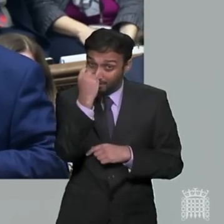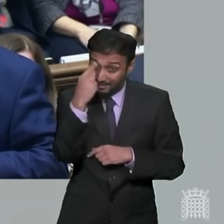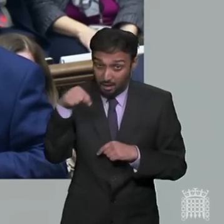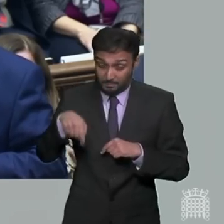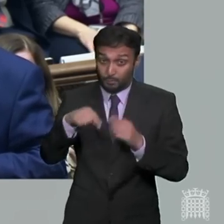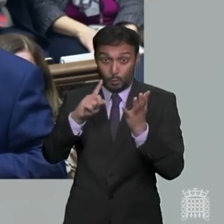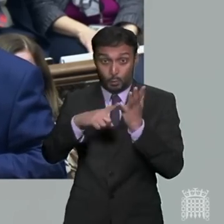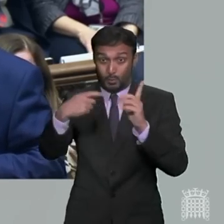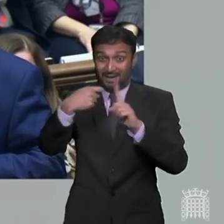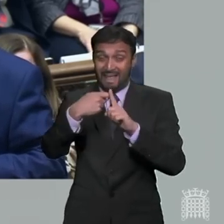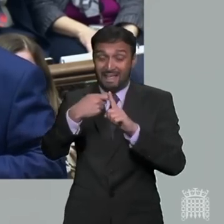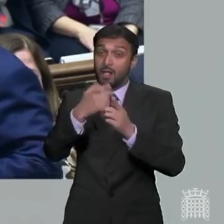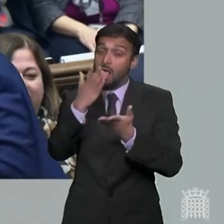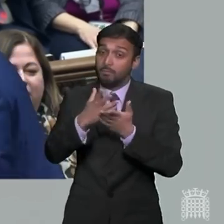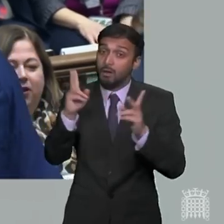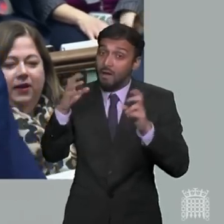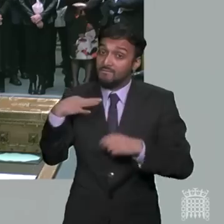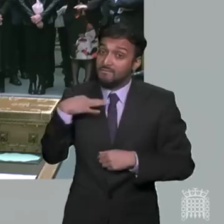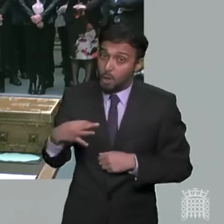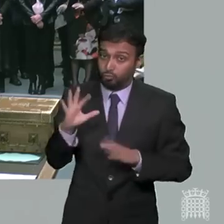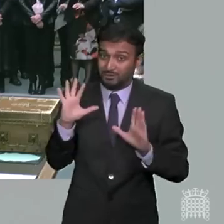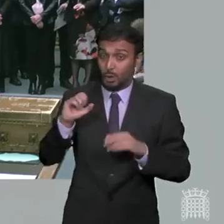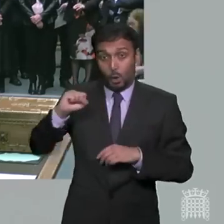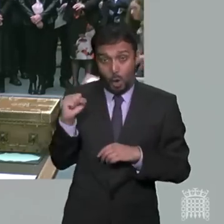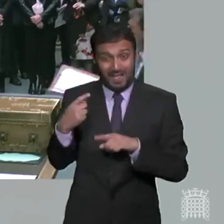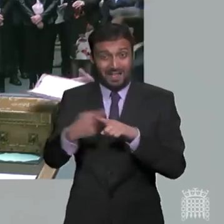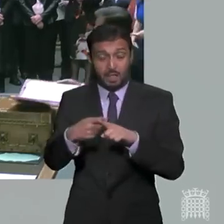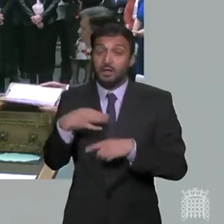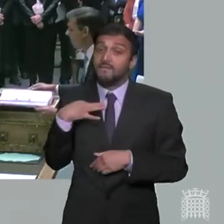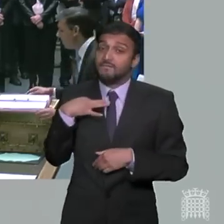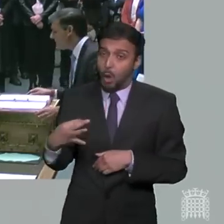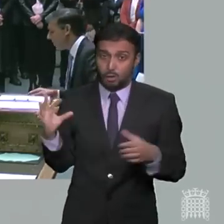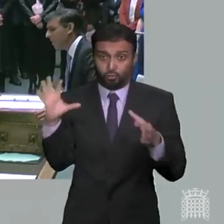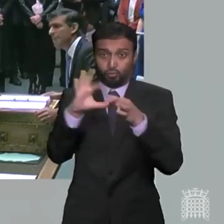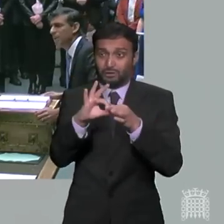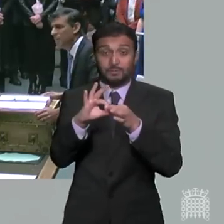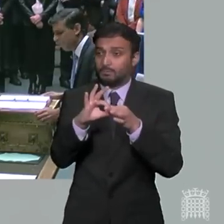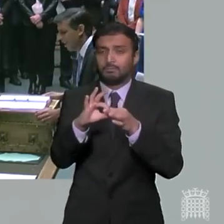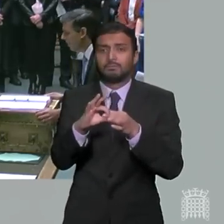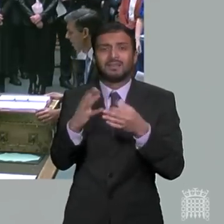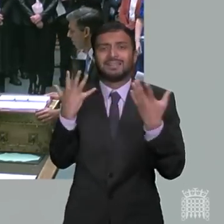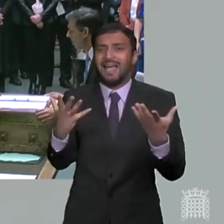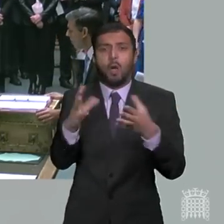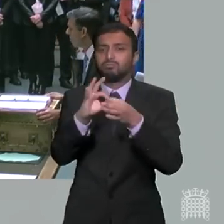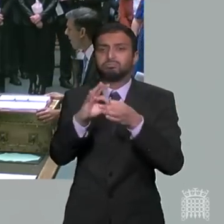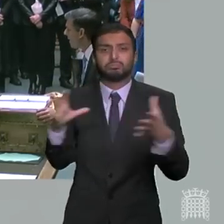now dead and buried? The Prime Minister Let me start by saying that we respect the